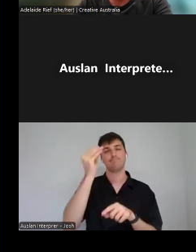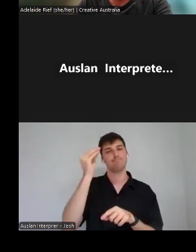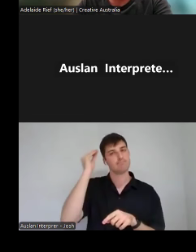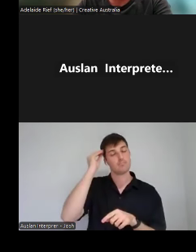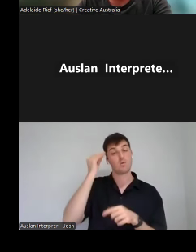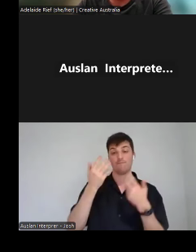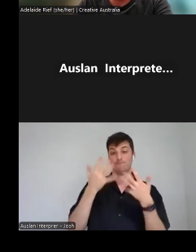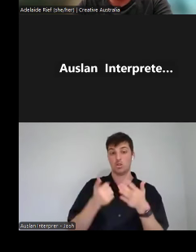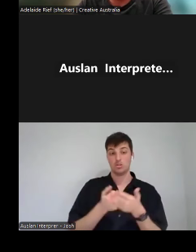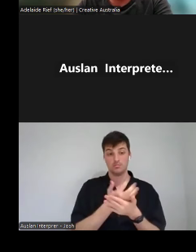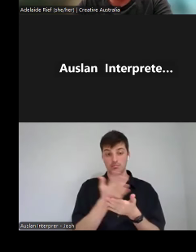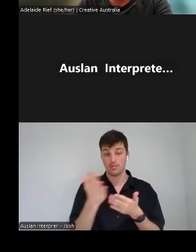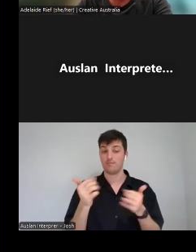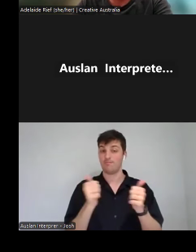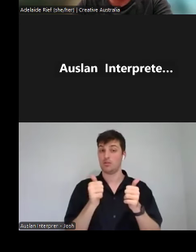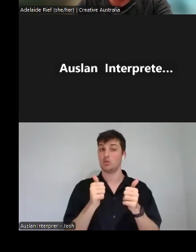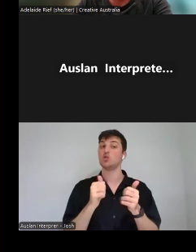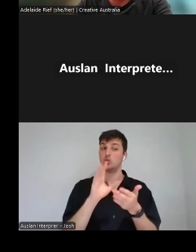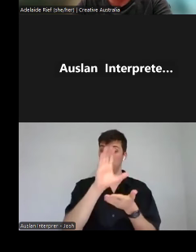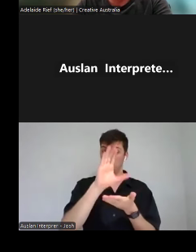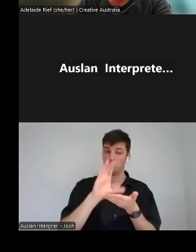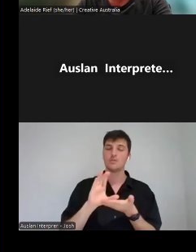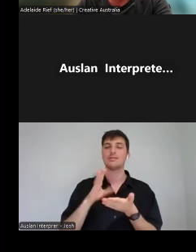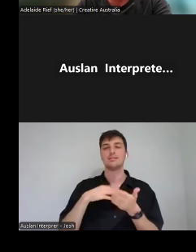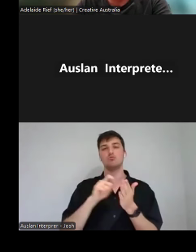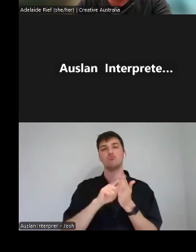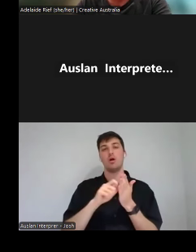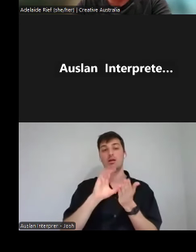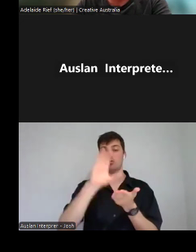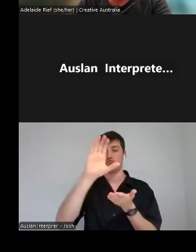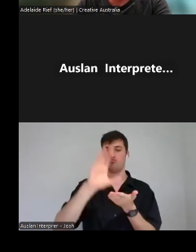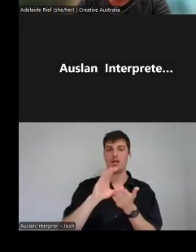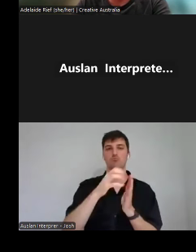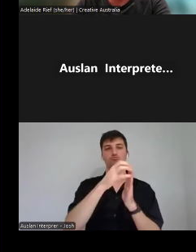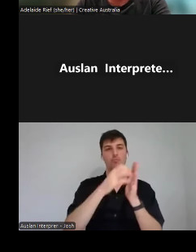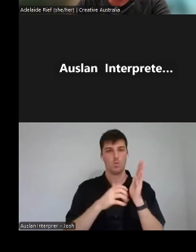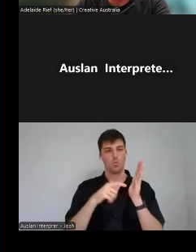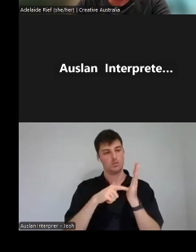the money. And we'll ask you in that grant report to explain what you spent the money on. Please do